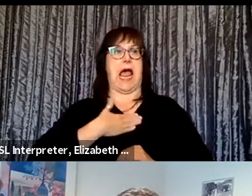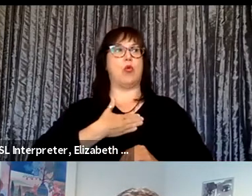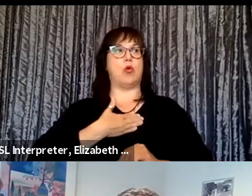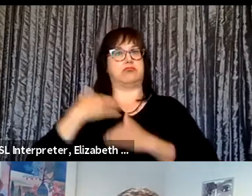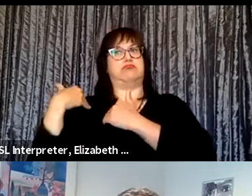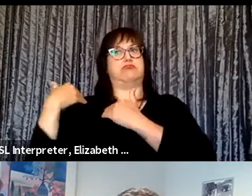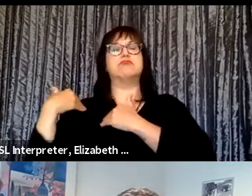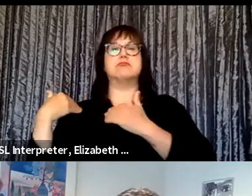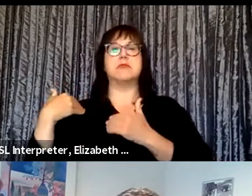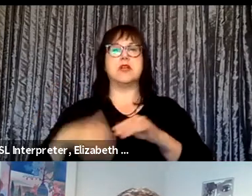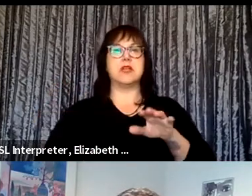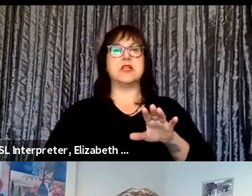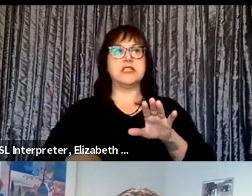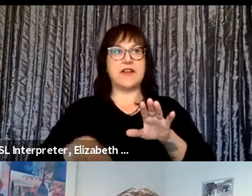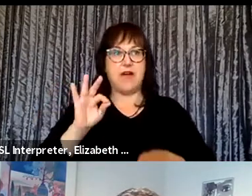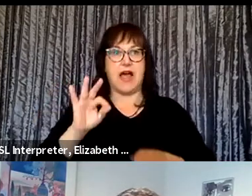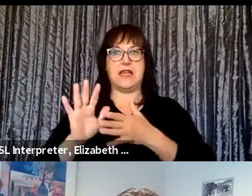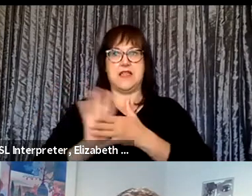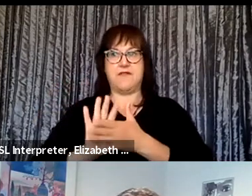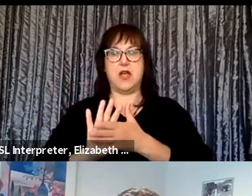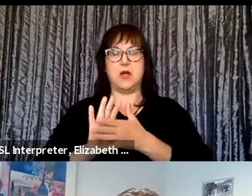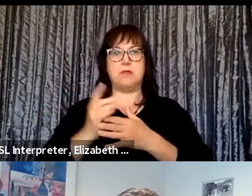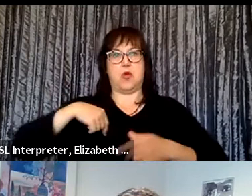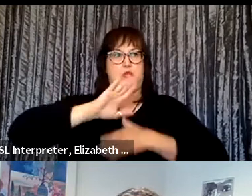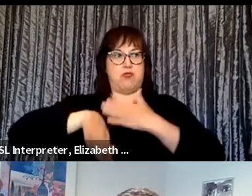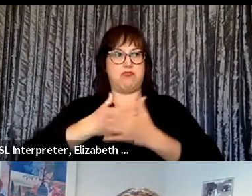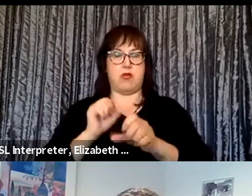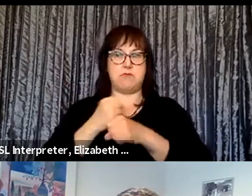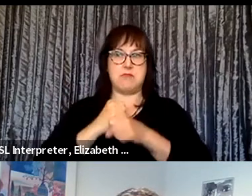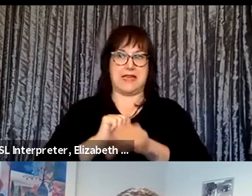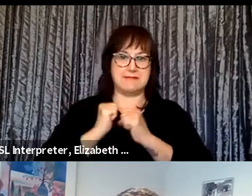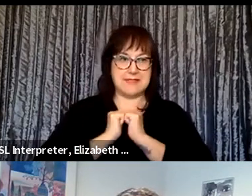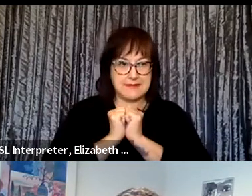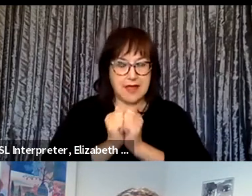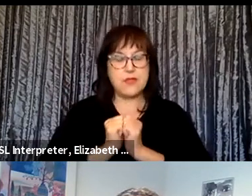that she and we had made together. And so what we did was we, we dug through